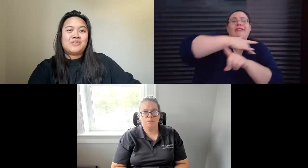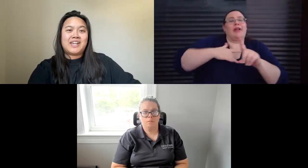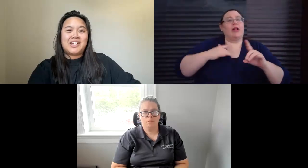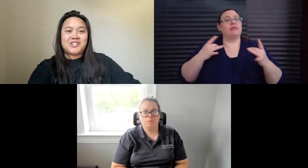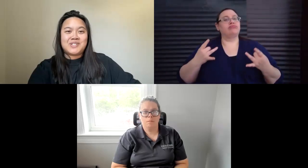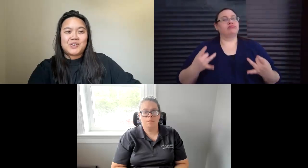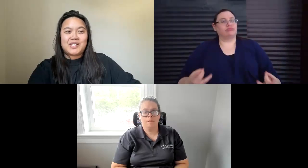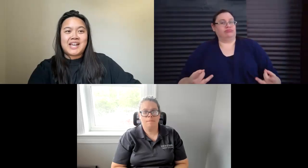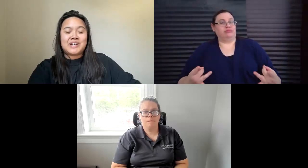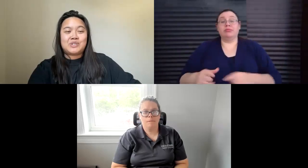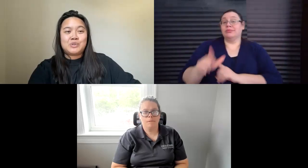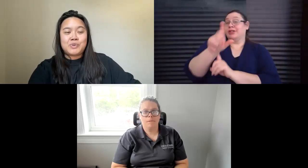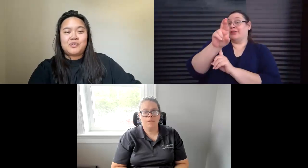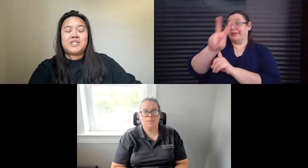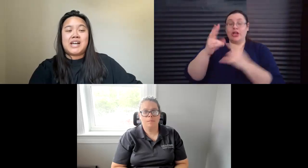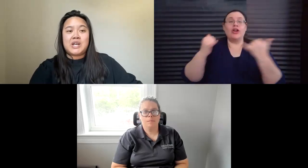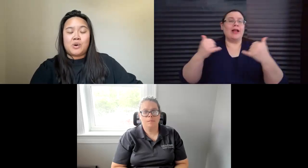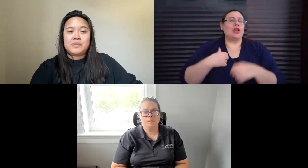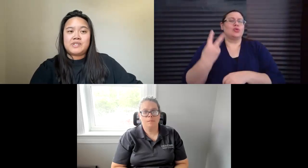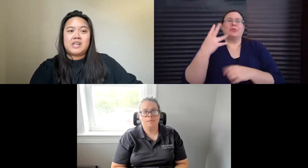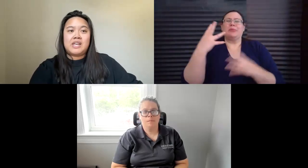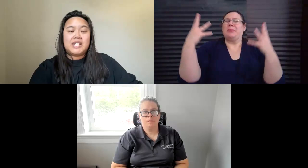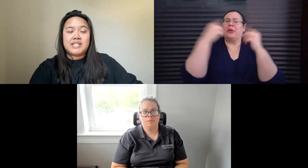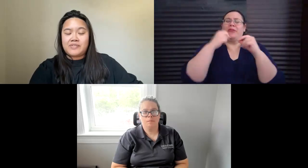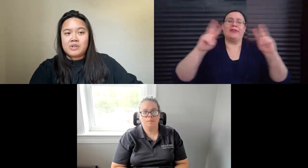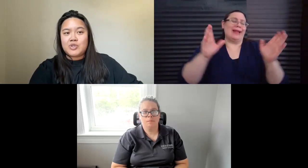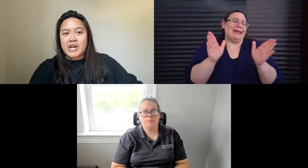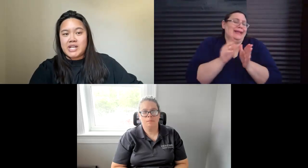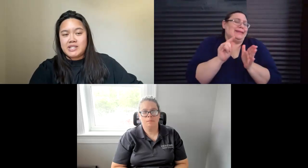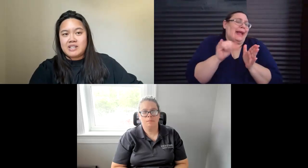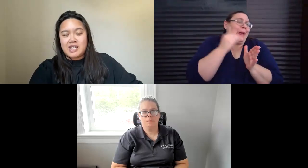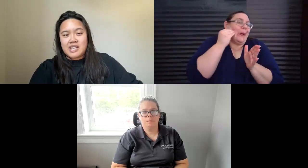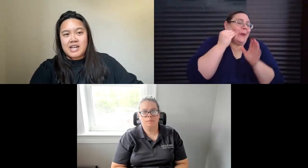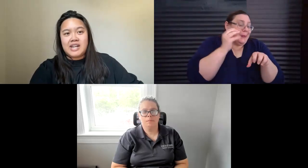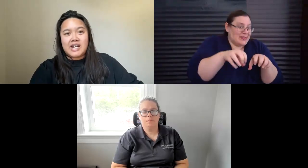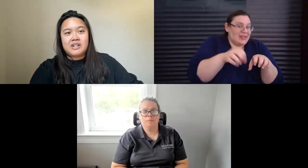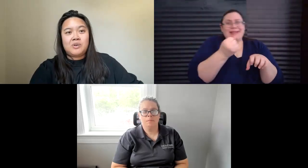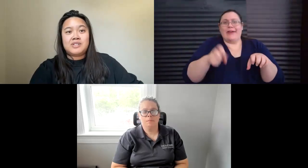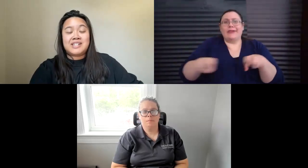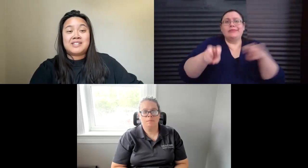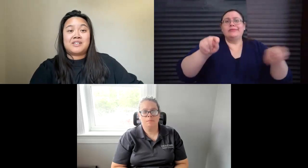Lost River Vacations currently has two beautiful tiny homes, several trails, a nine hole disk